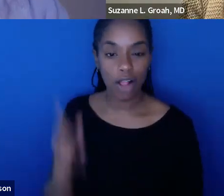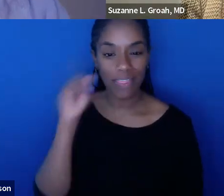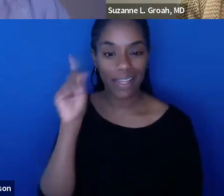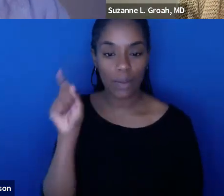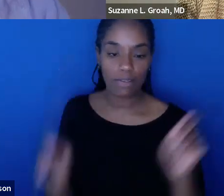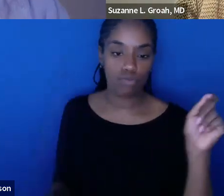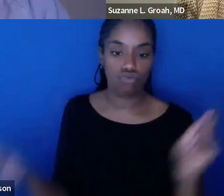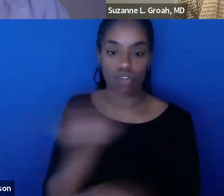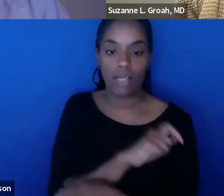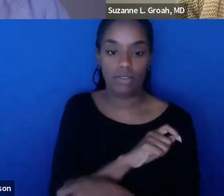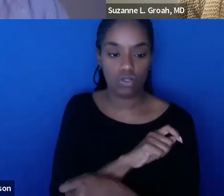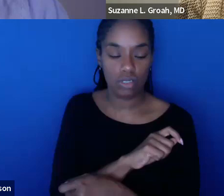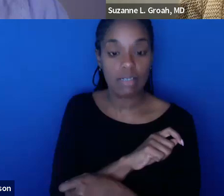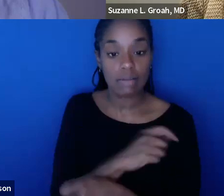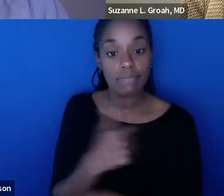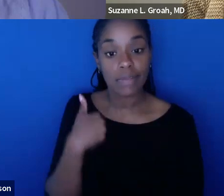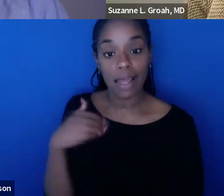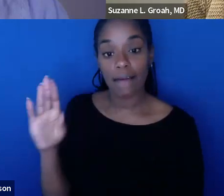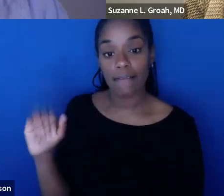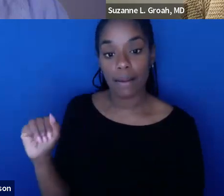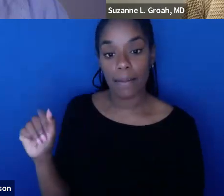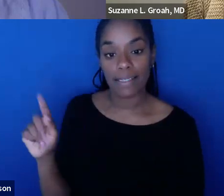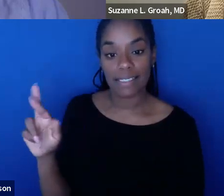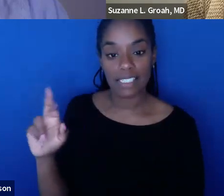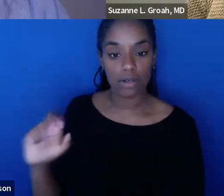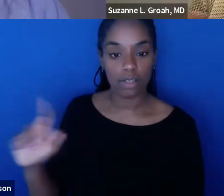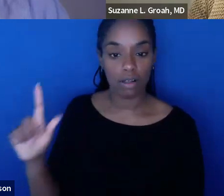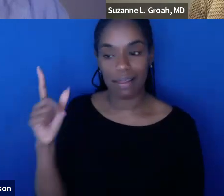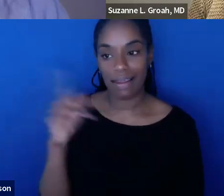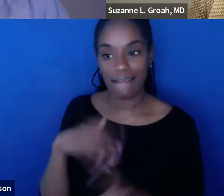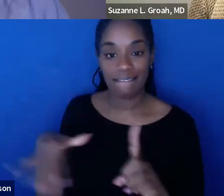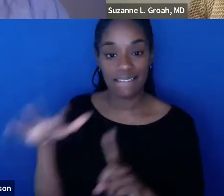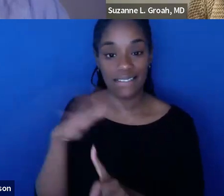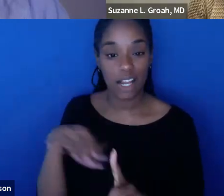There is a bacterial environment in the bladder, in everyone's bladder,